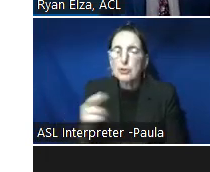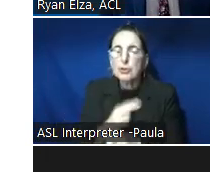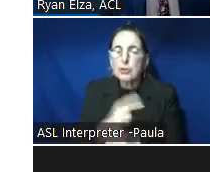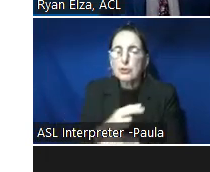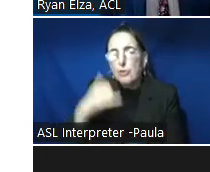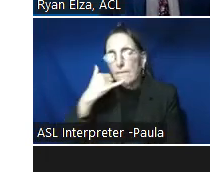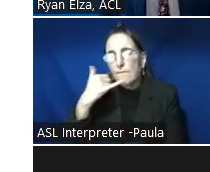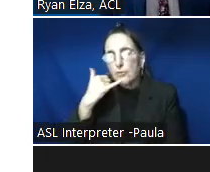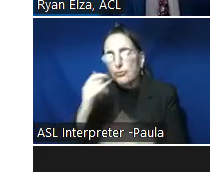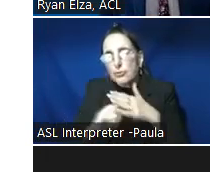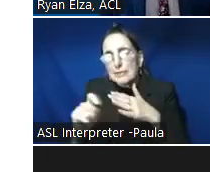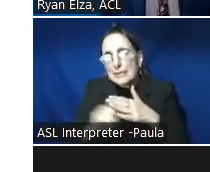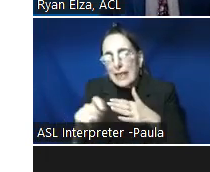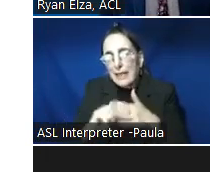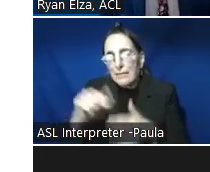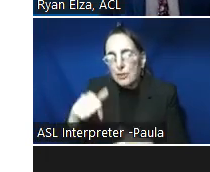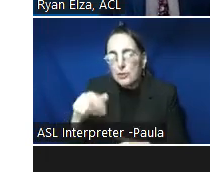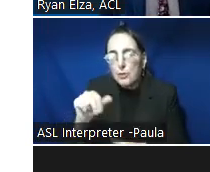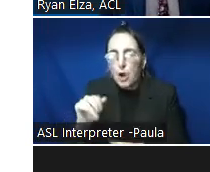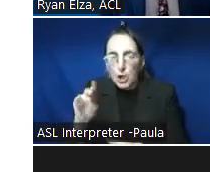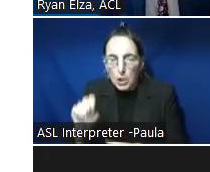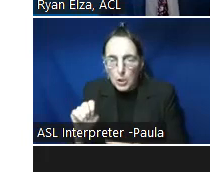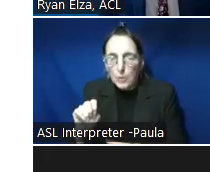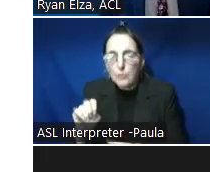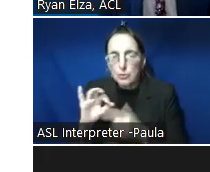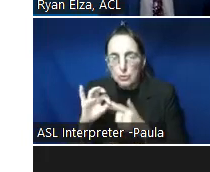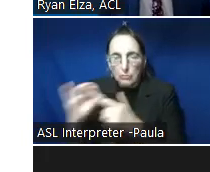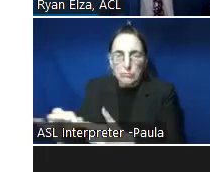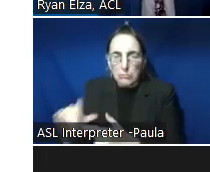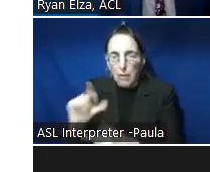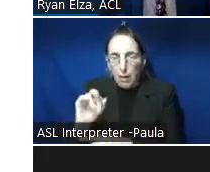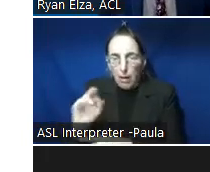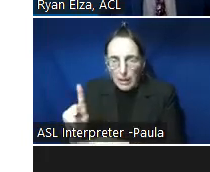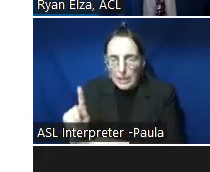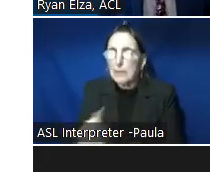directly link to those and be sure to visit the page frequently as you prepare your application to check for